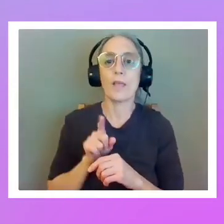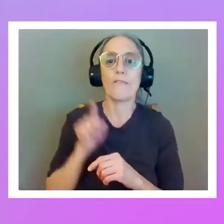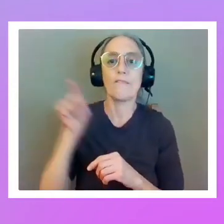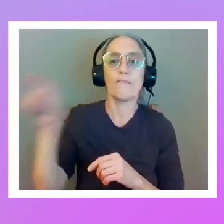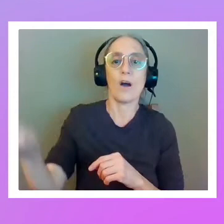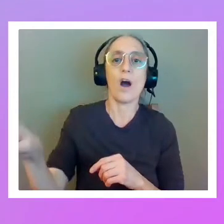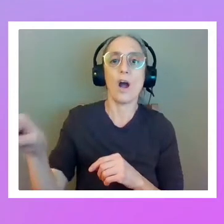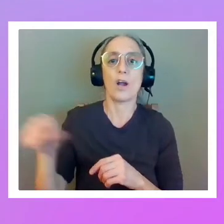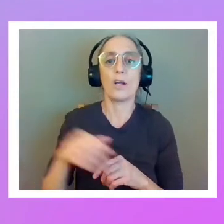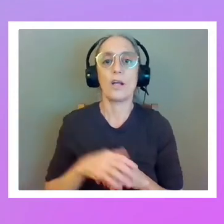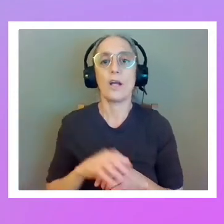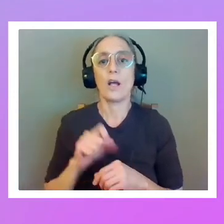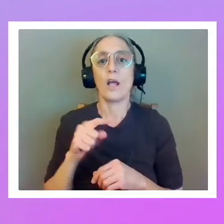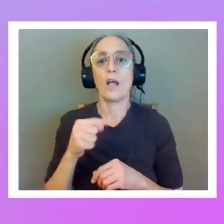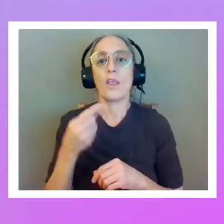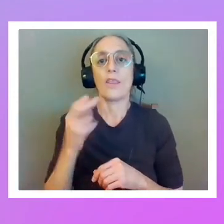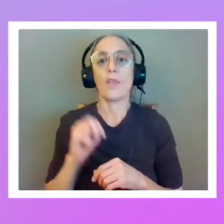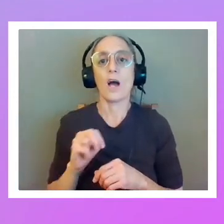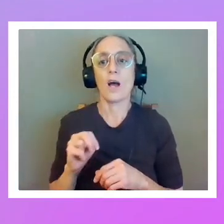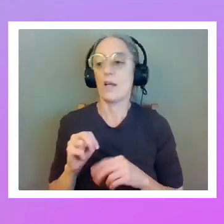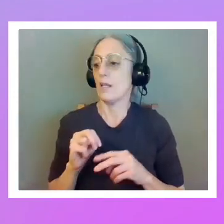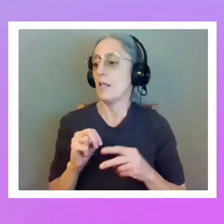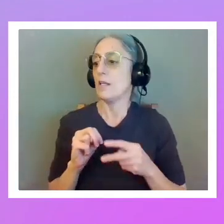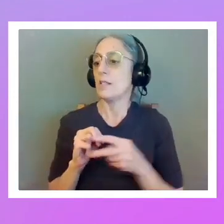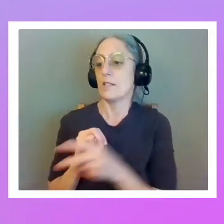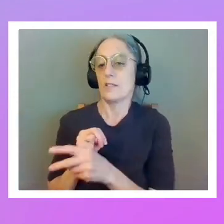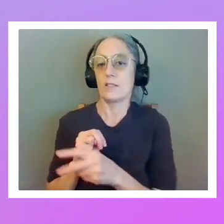The sockets were hot and made my hands sweat.